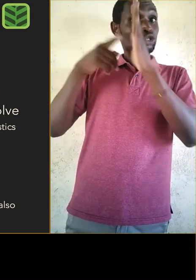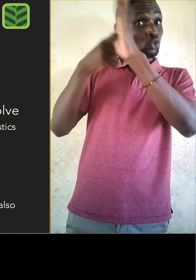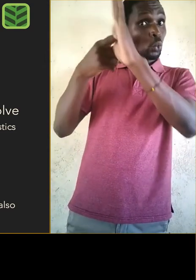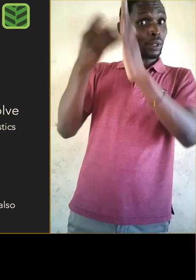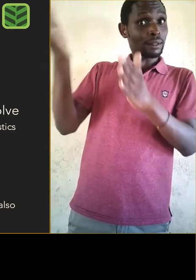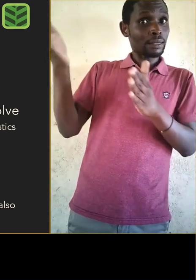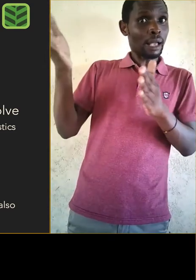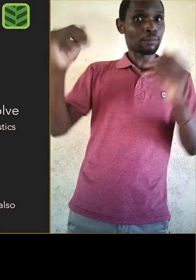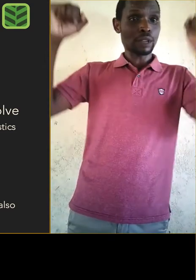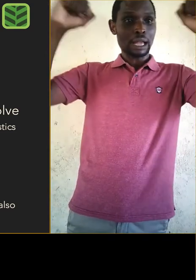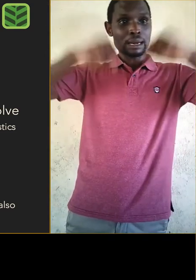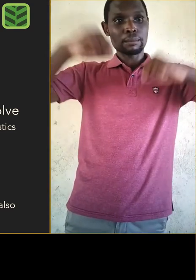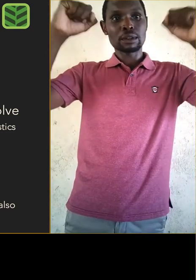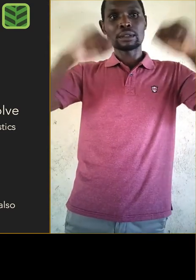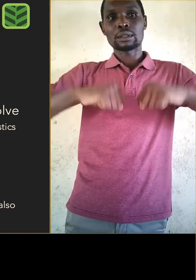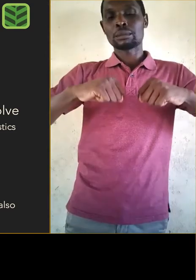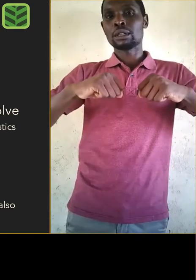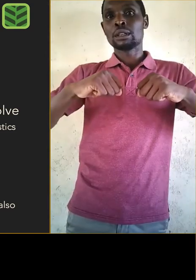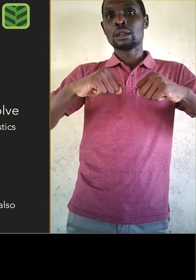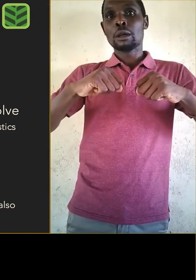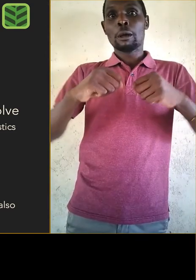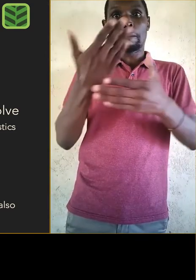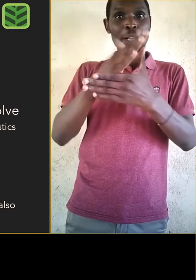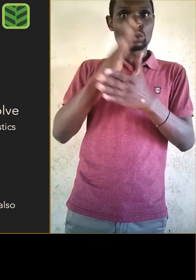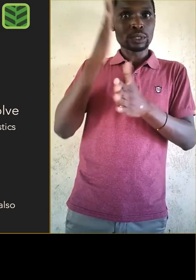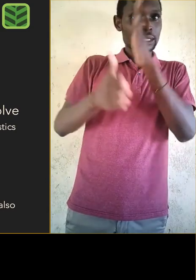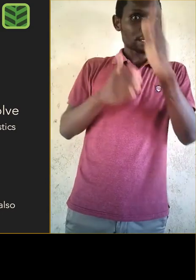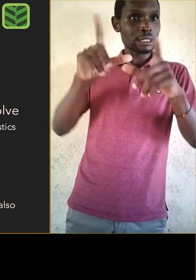For example, we can refer to the agreement